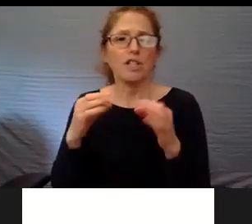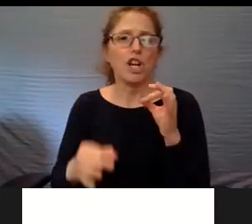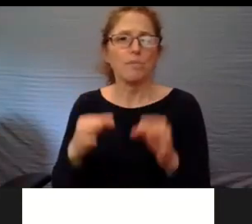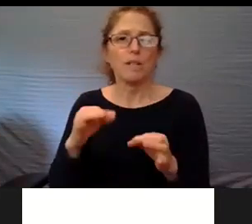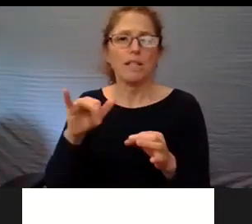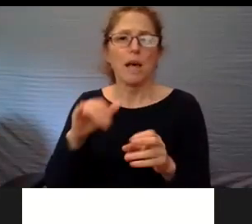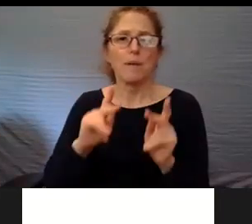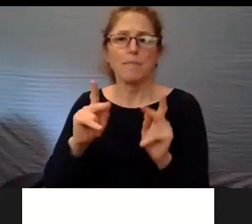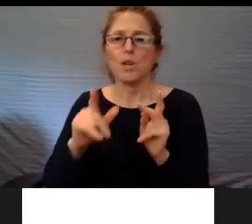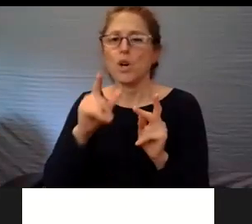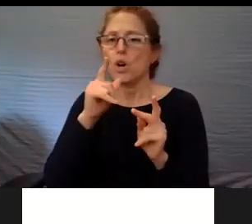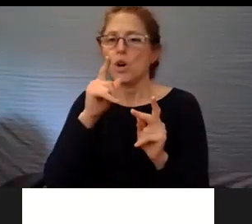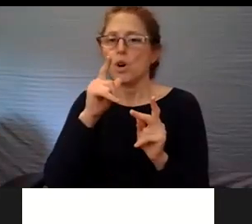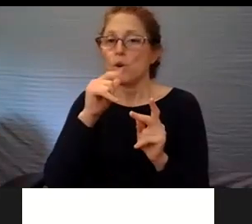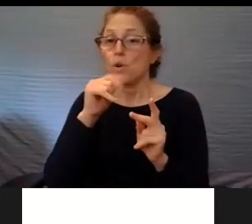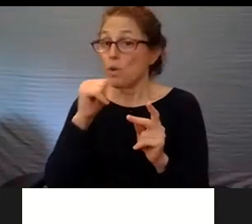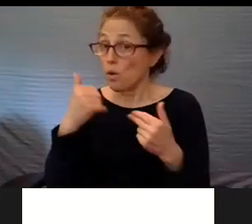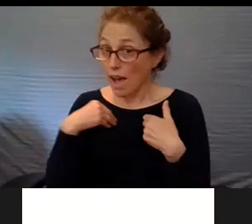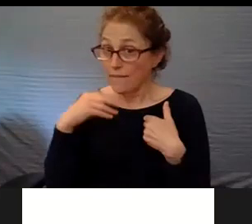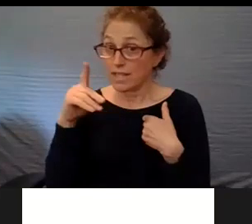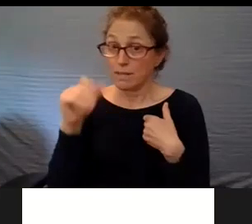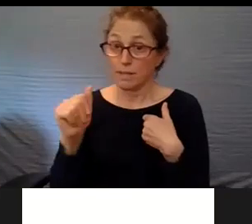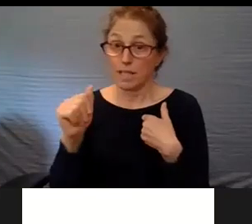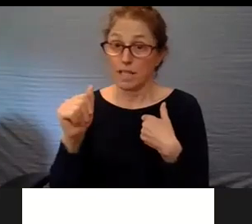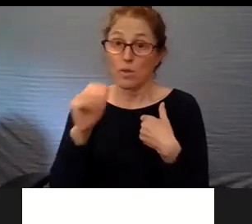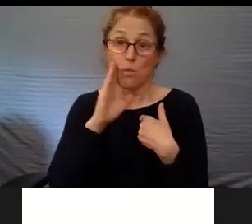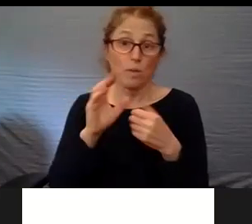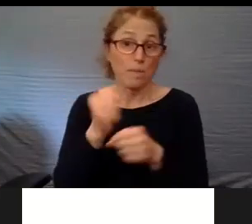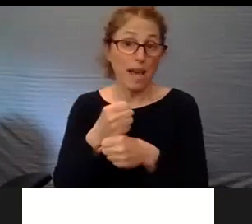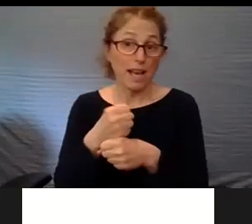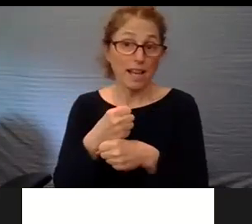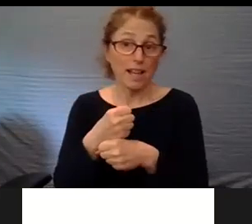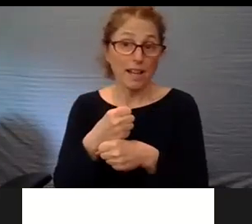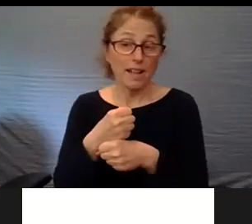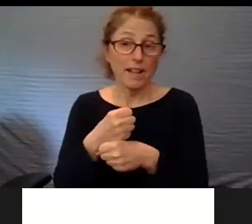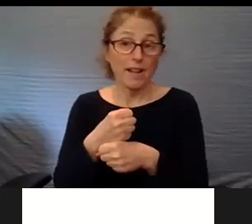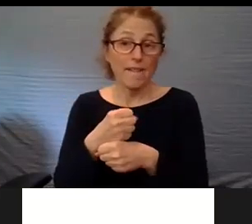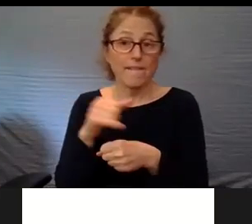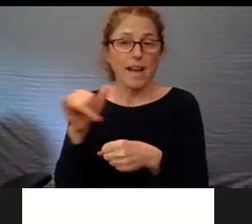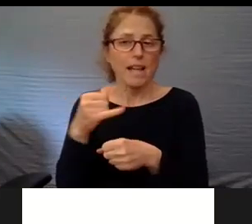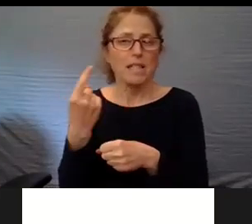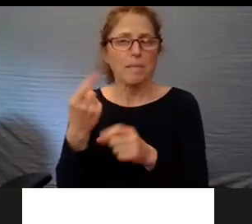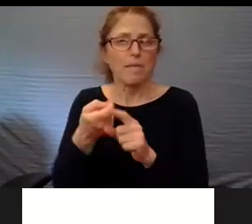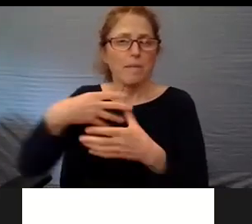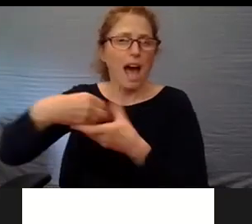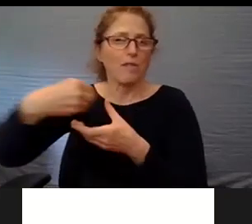haven't experienced that disability would sort of make as somebody from the outside looking in.